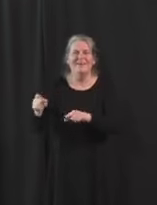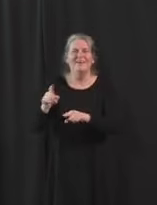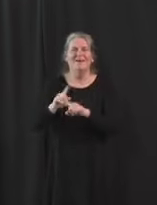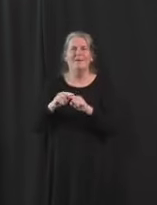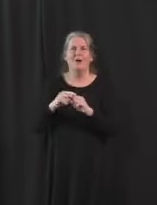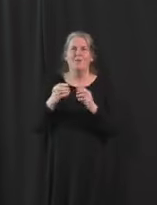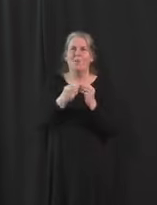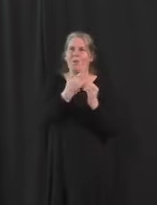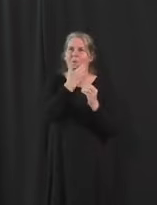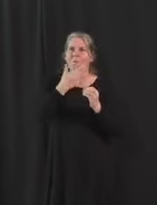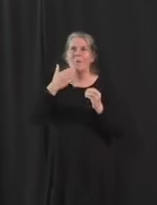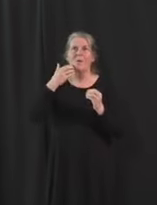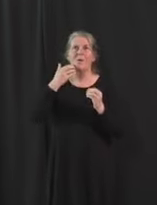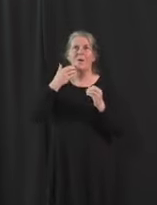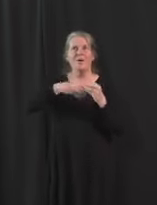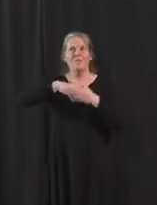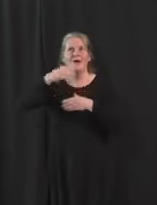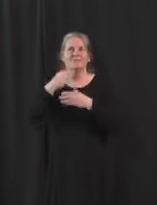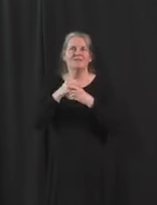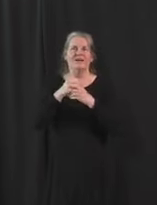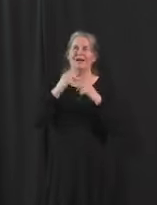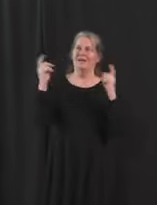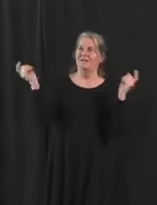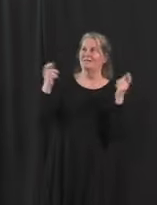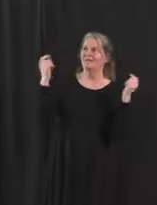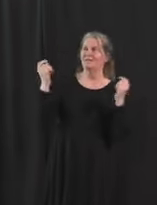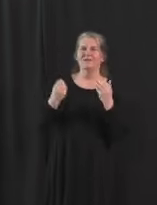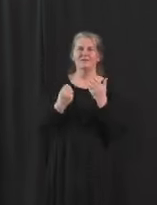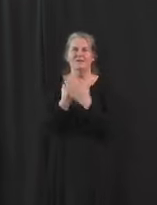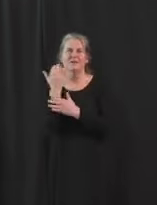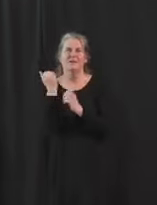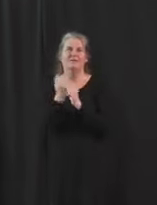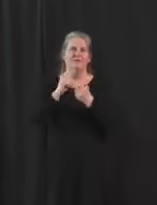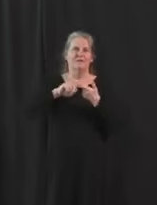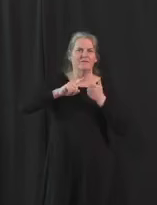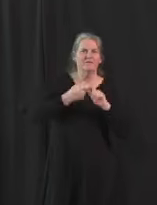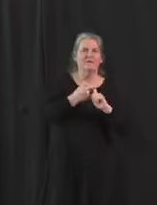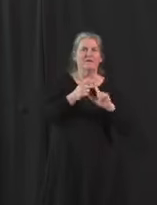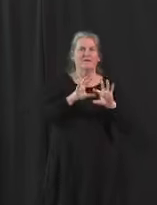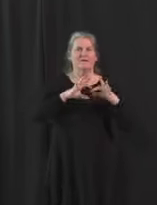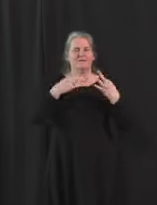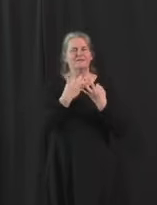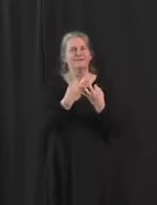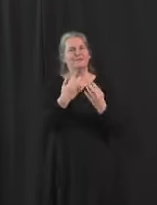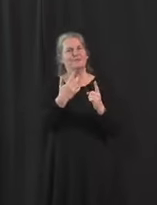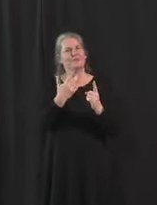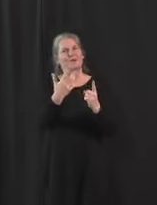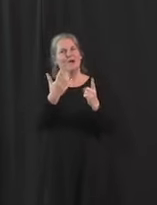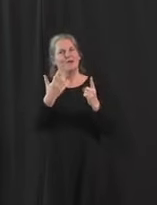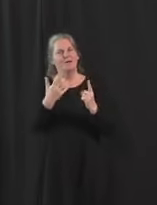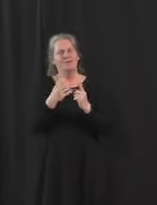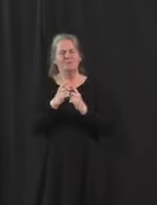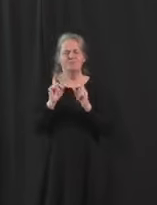PERFECT TIME TO CELEBRATE SPRING WITH OUR FRIENDS AND WITH OUR FAMILY. KEEPING OUR DISTANCE THIS PAST